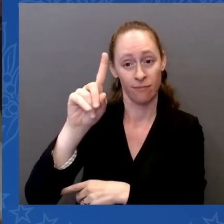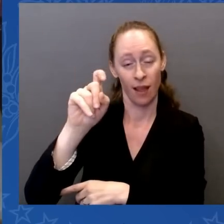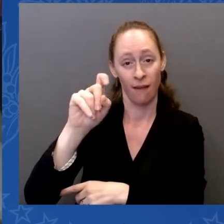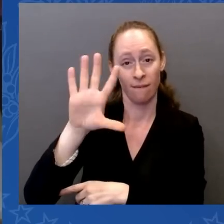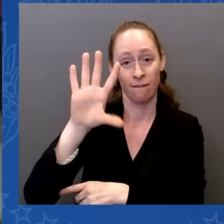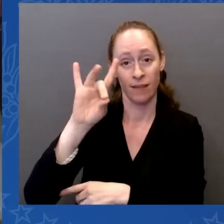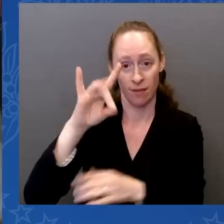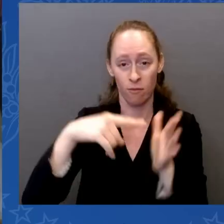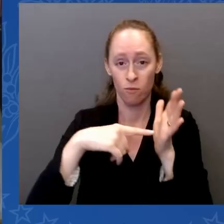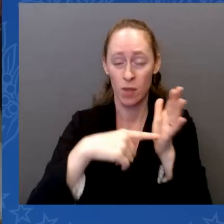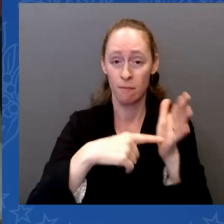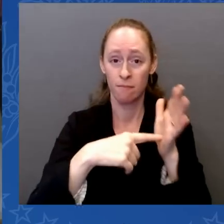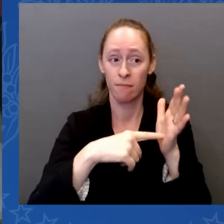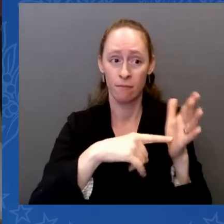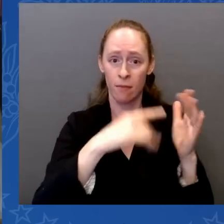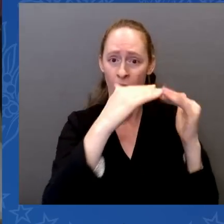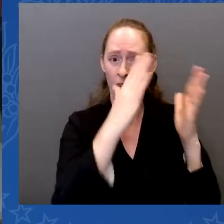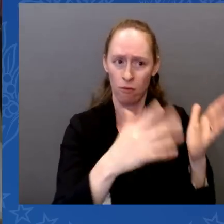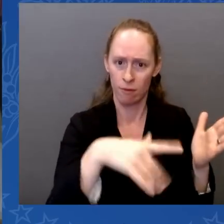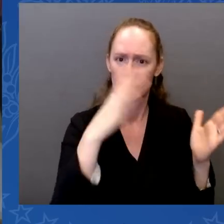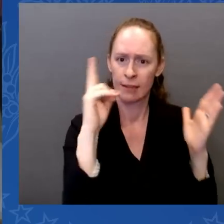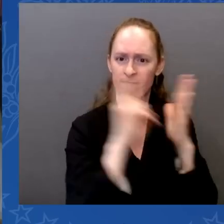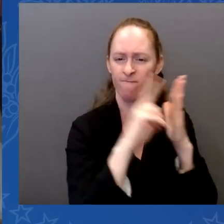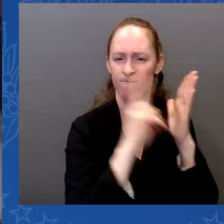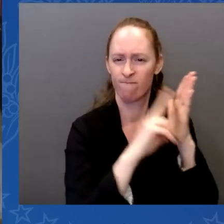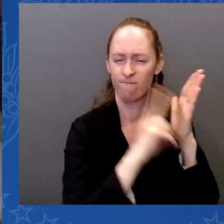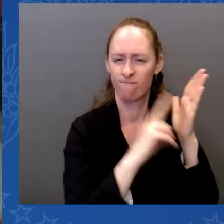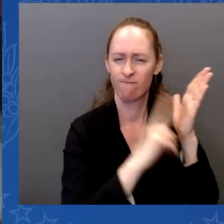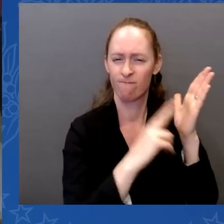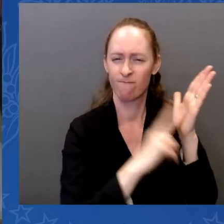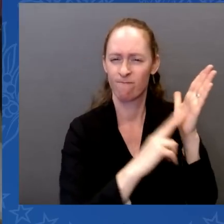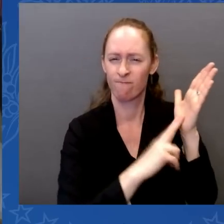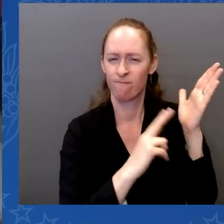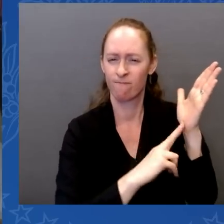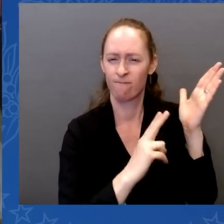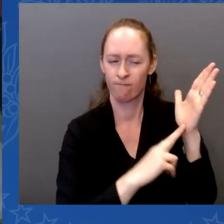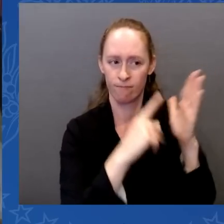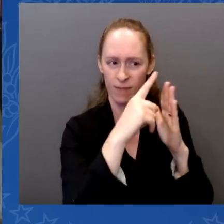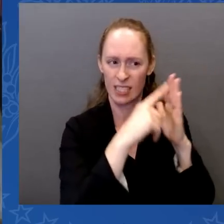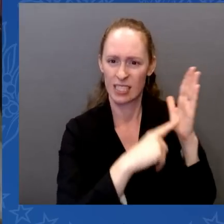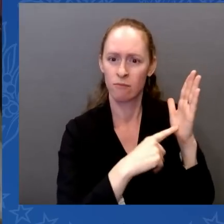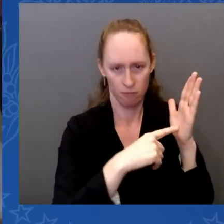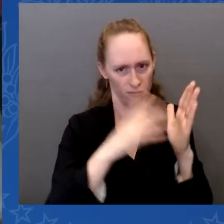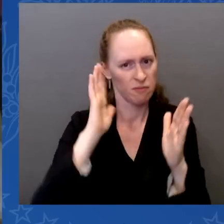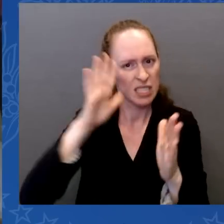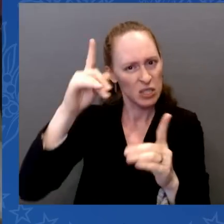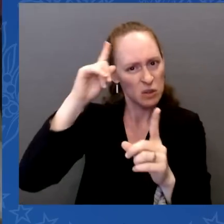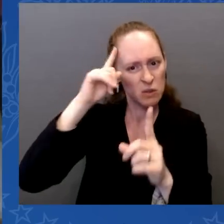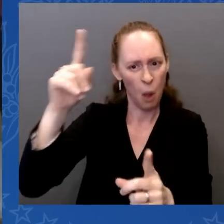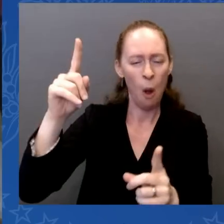that will cut Medicare and Social Security. I know you think I'm probably exaggerating that, but there's a pamphlet -- a pamphlet: